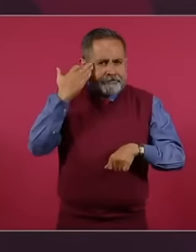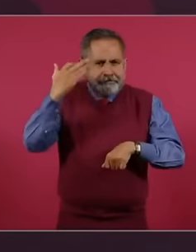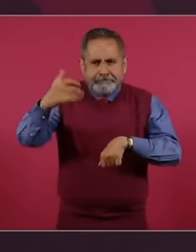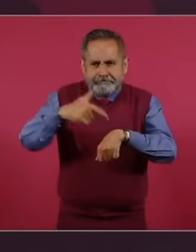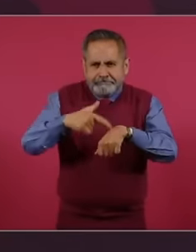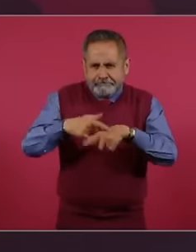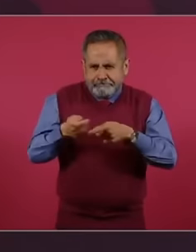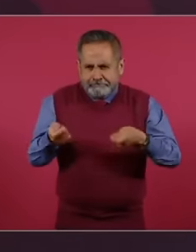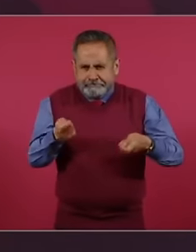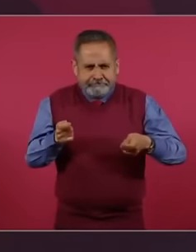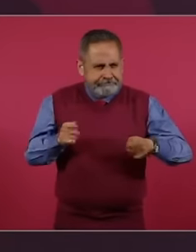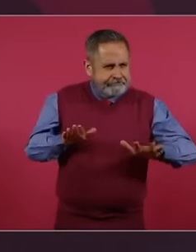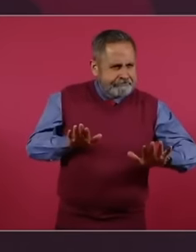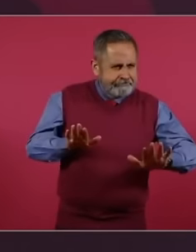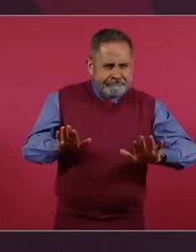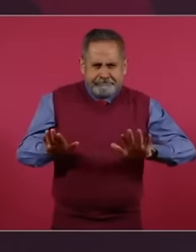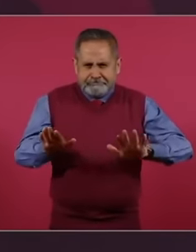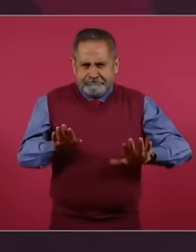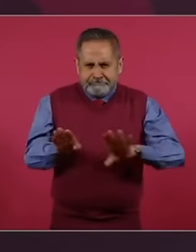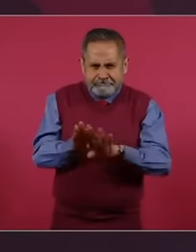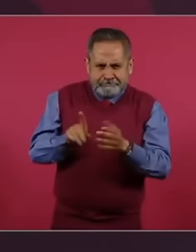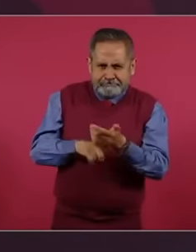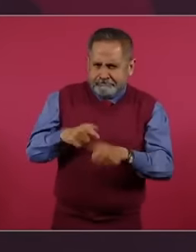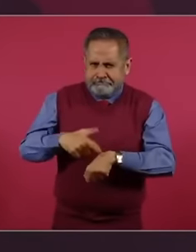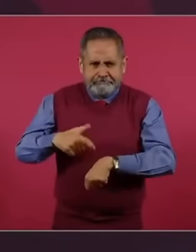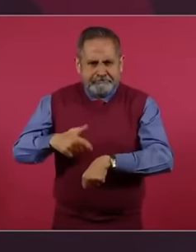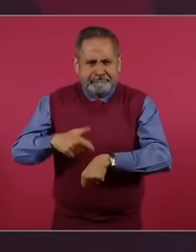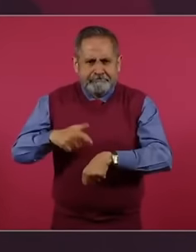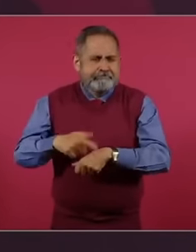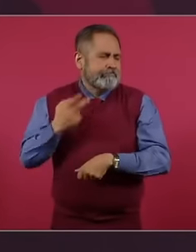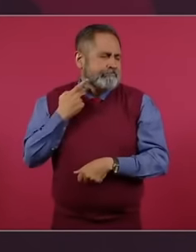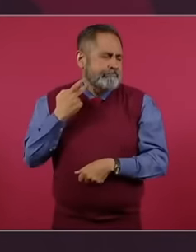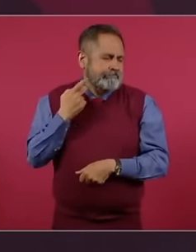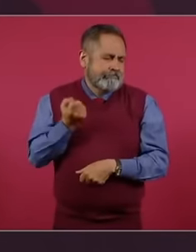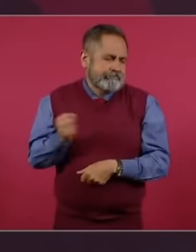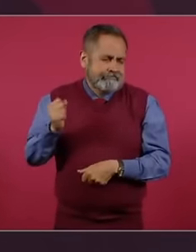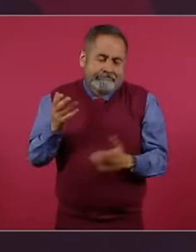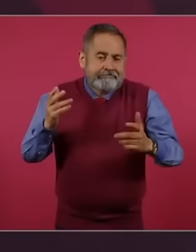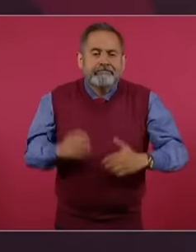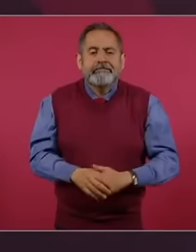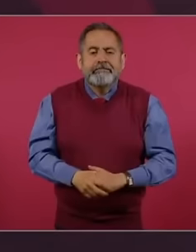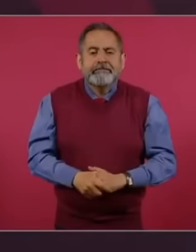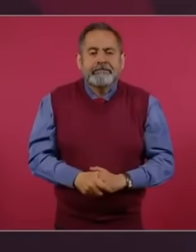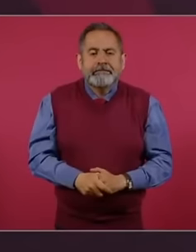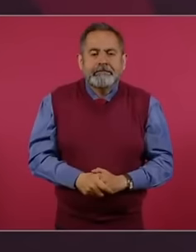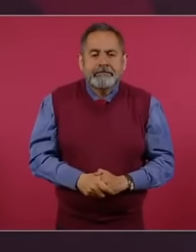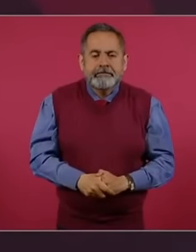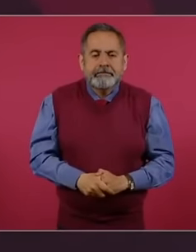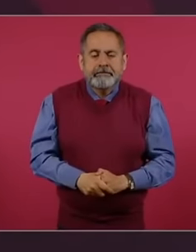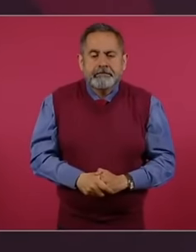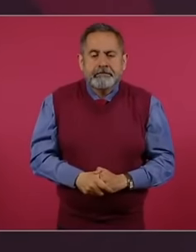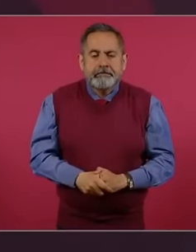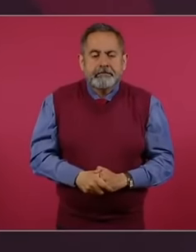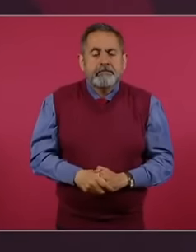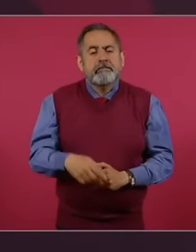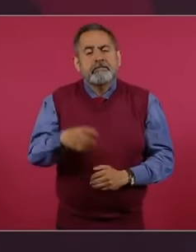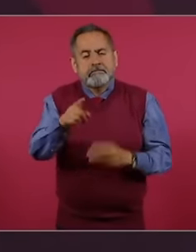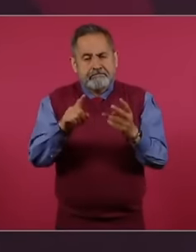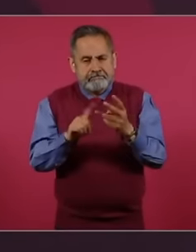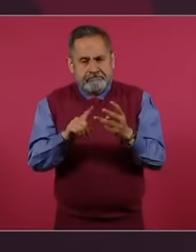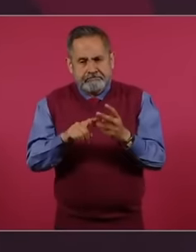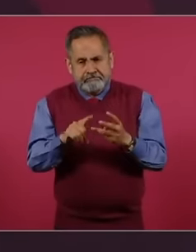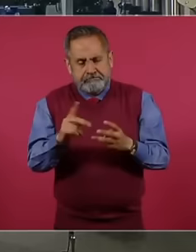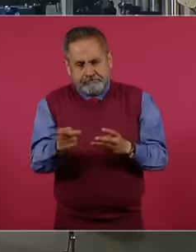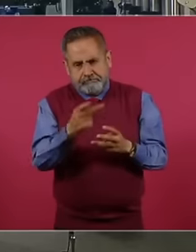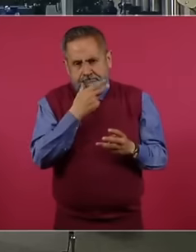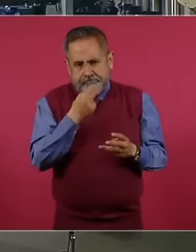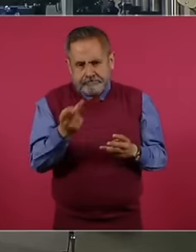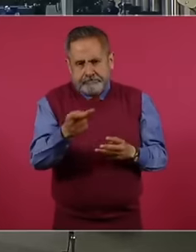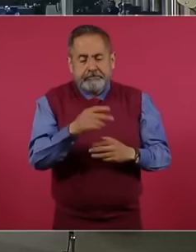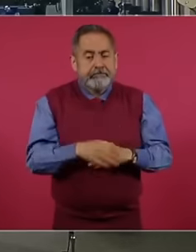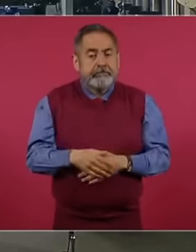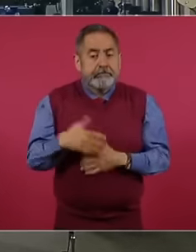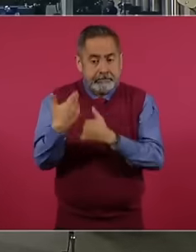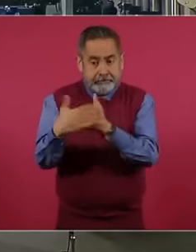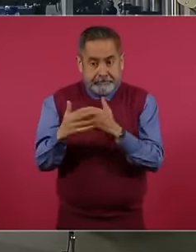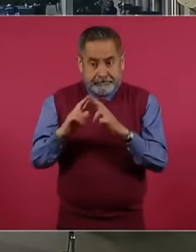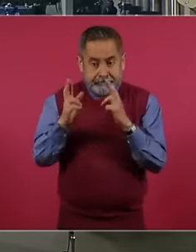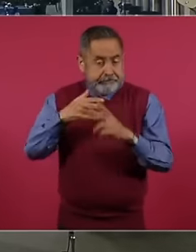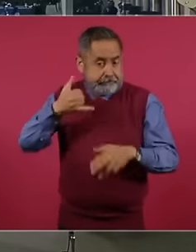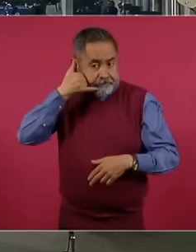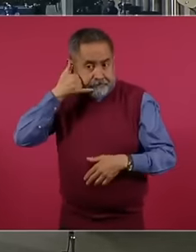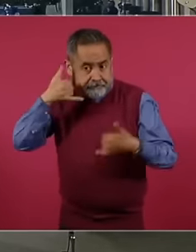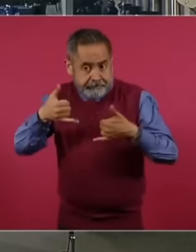time management, eh, Nothing more to specify, president, eh. If in this meeting they are going to address the issue that,